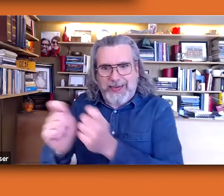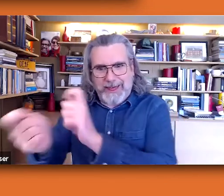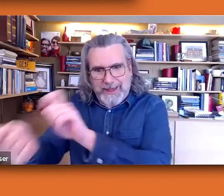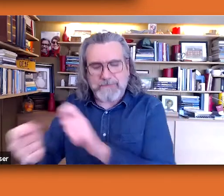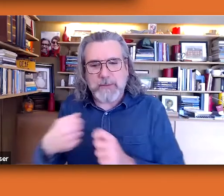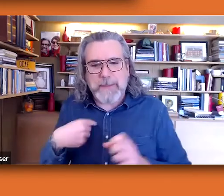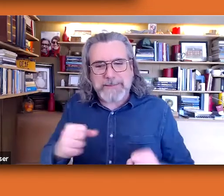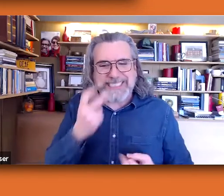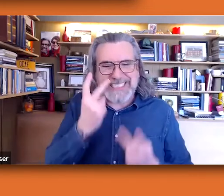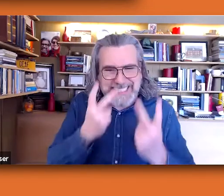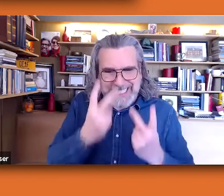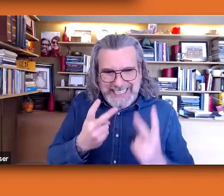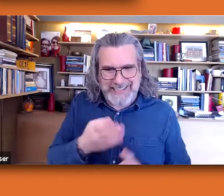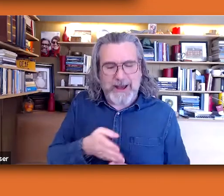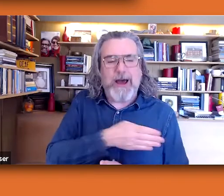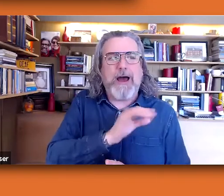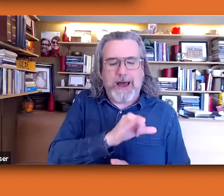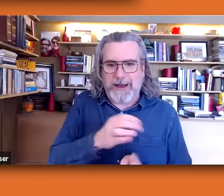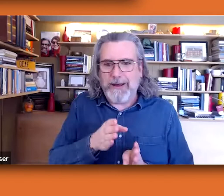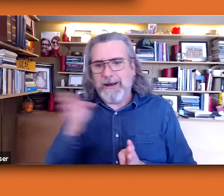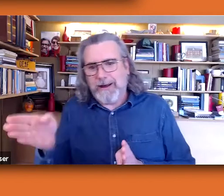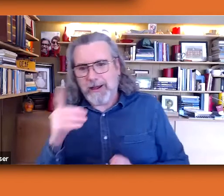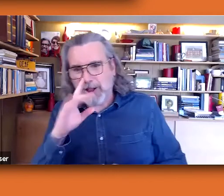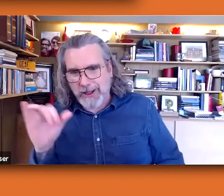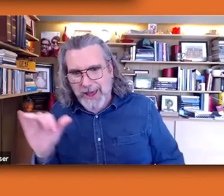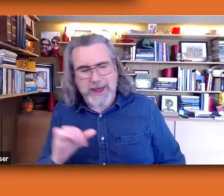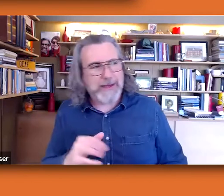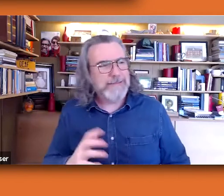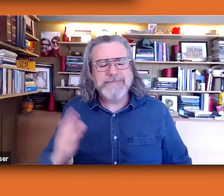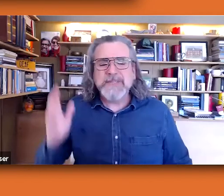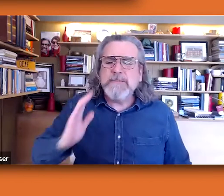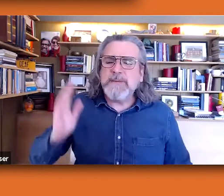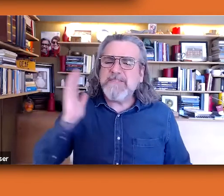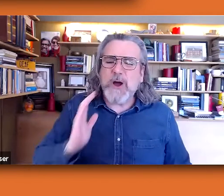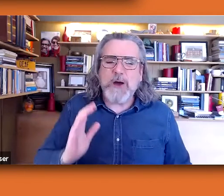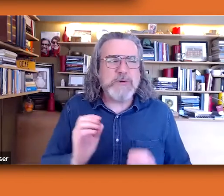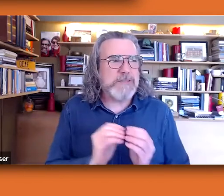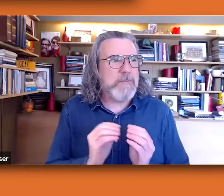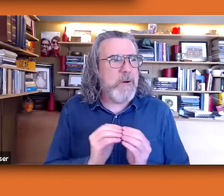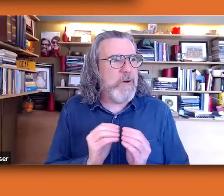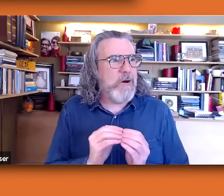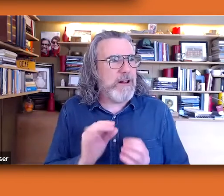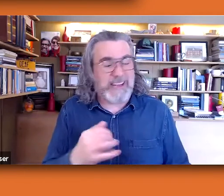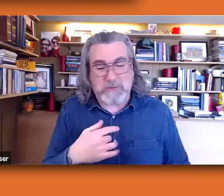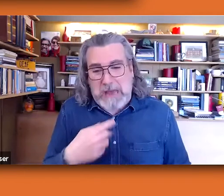navigated that as things have evolved. So I've seen what that whole process has looked like.